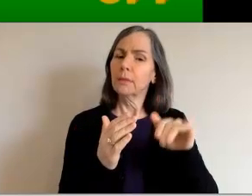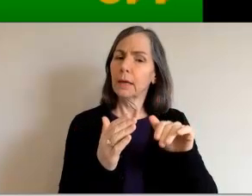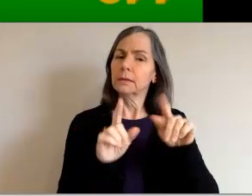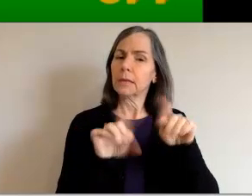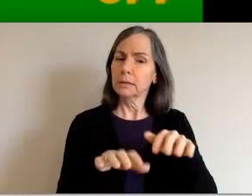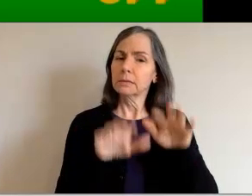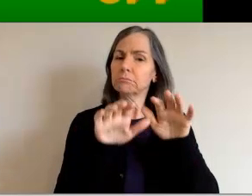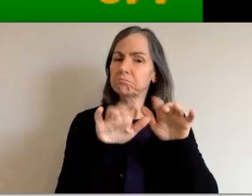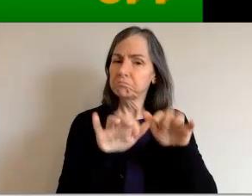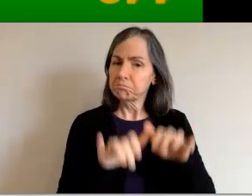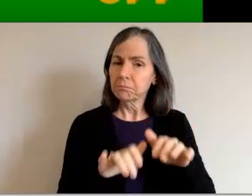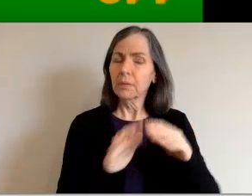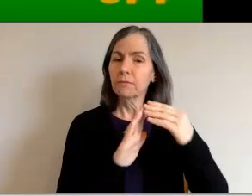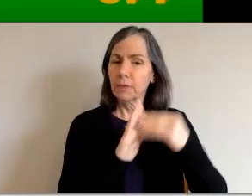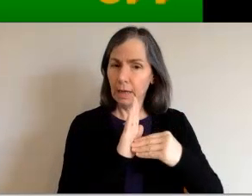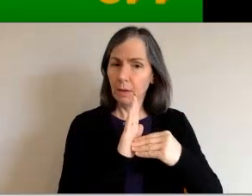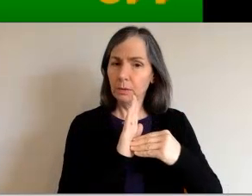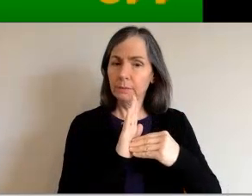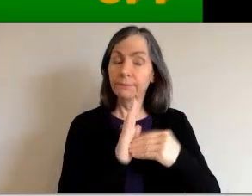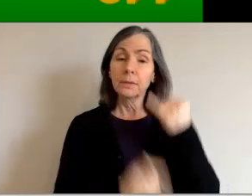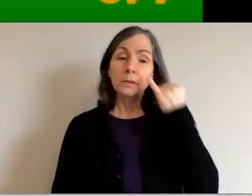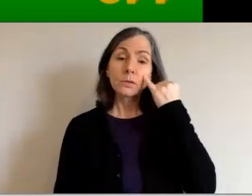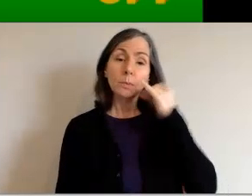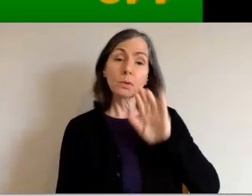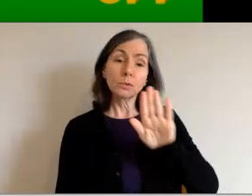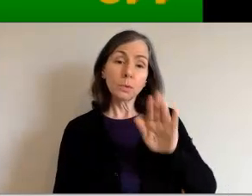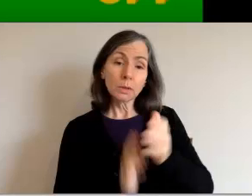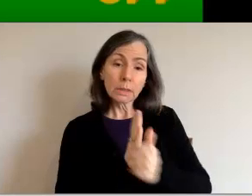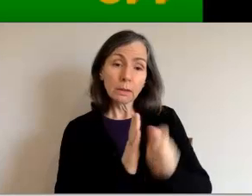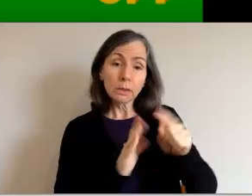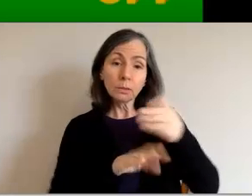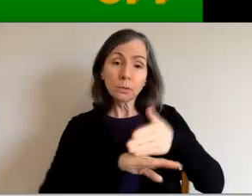So if you need to practice fractions, you will work on fractions.